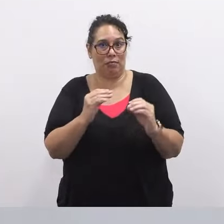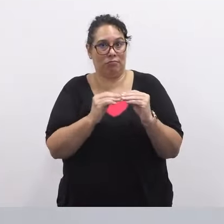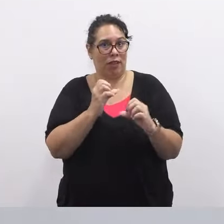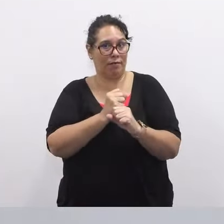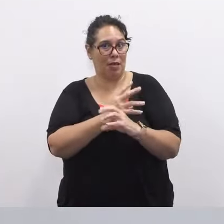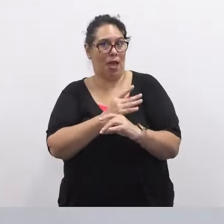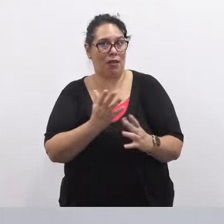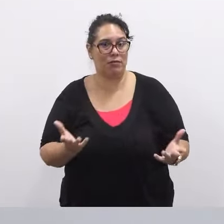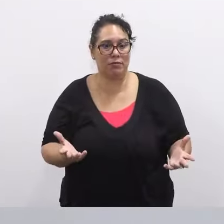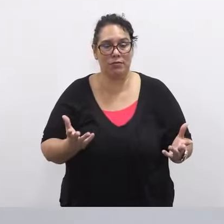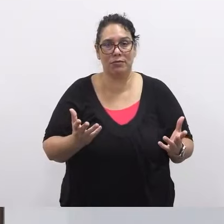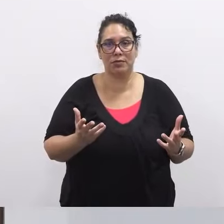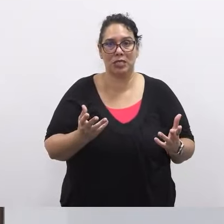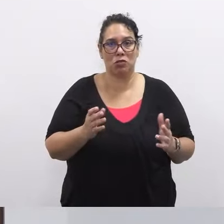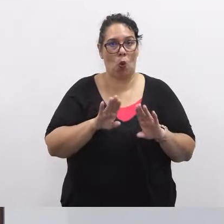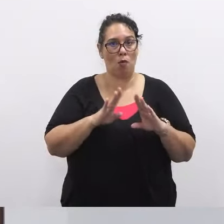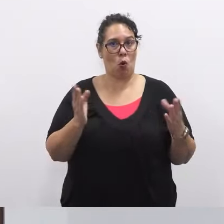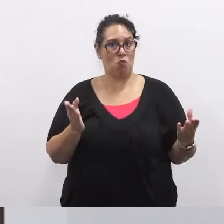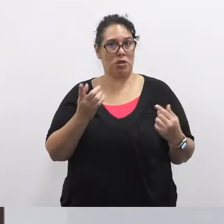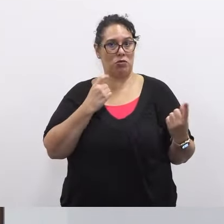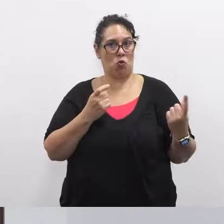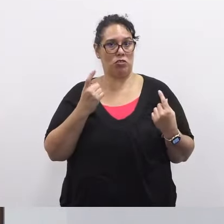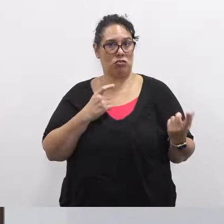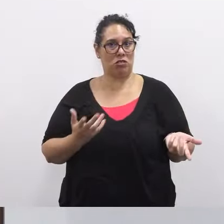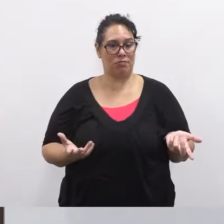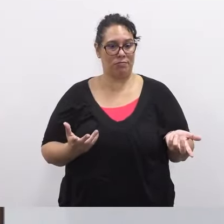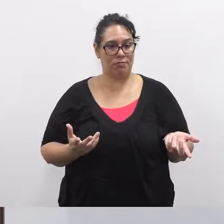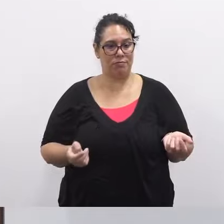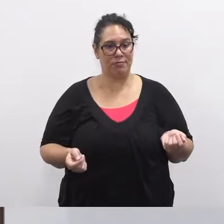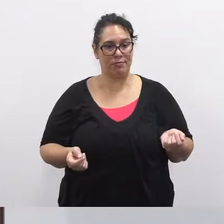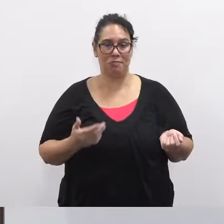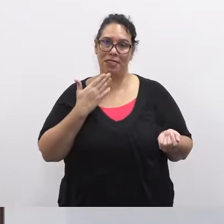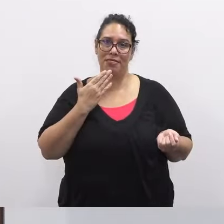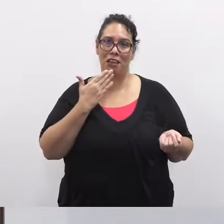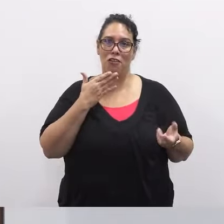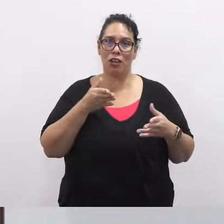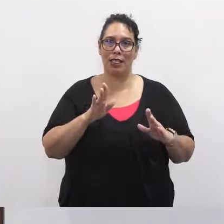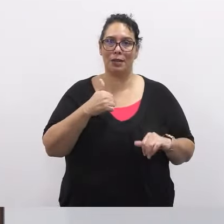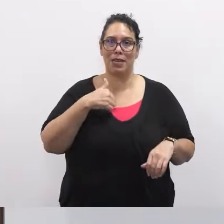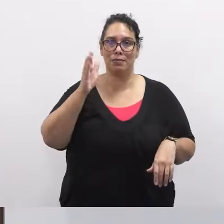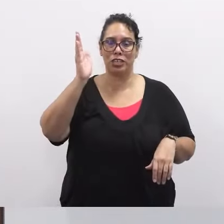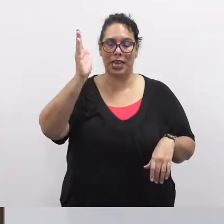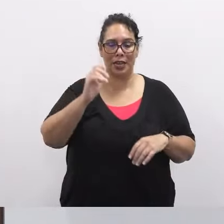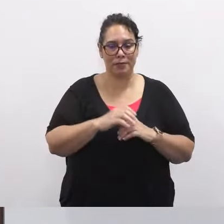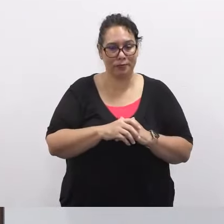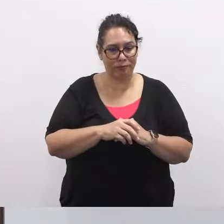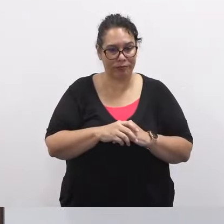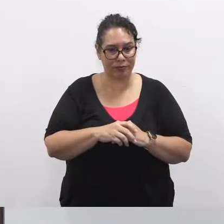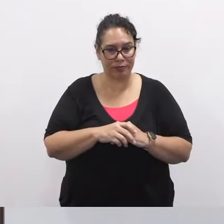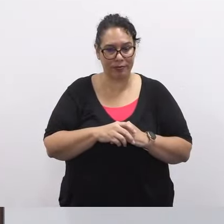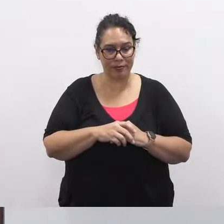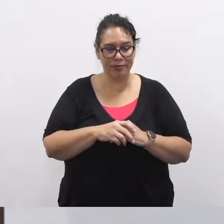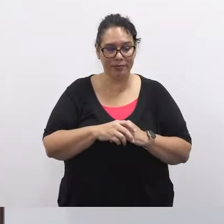I'm open to take any questions if you have them. If not, thanks for letting me present. Colleagues, let's make sure that